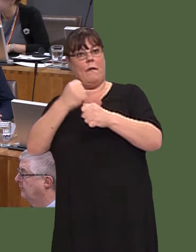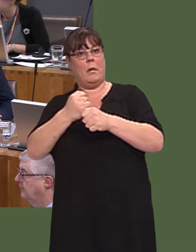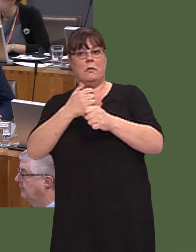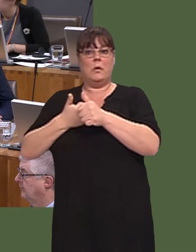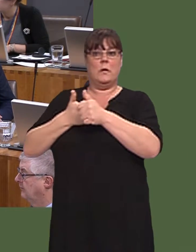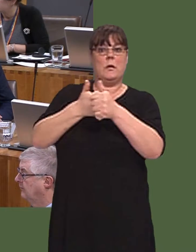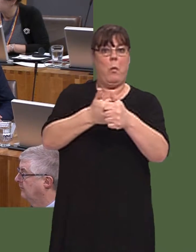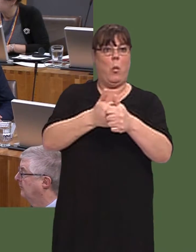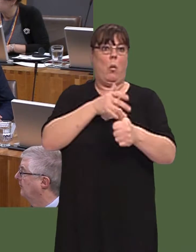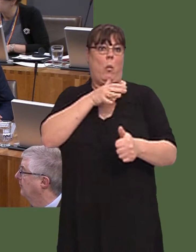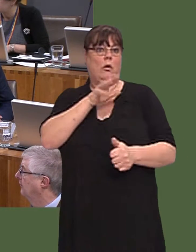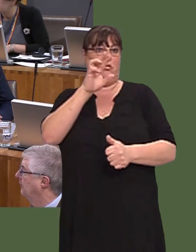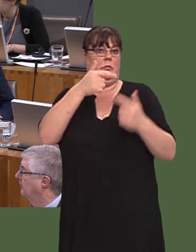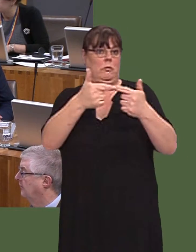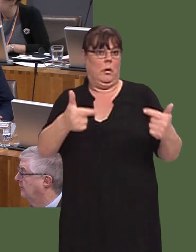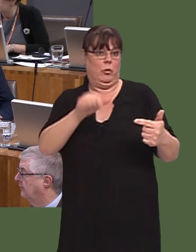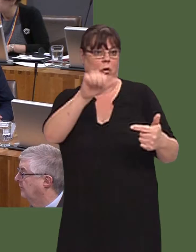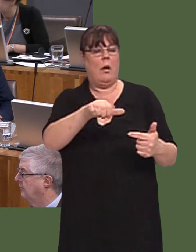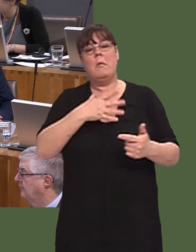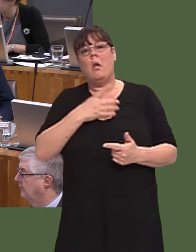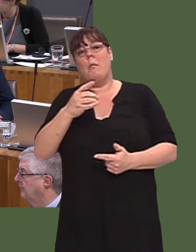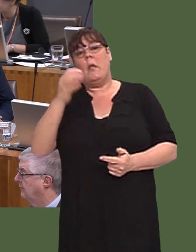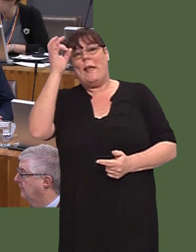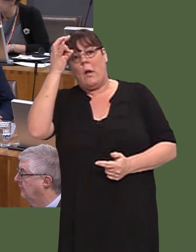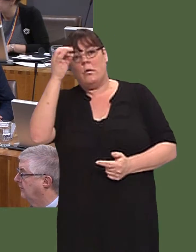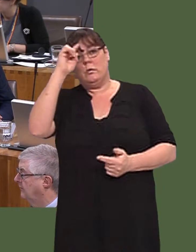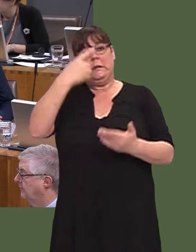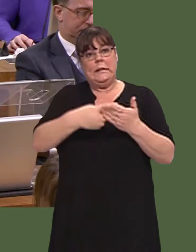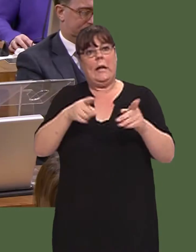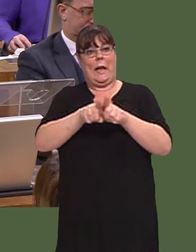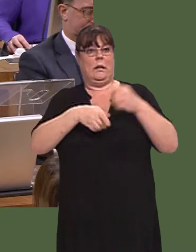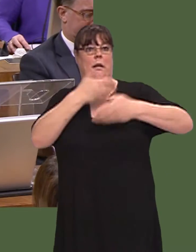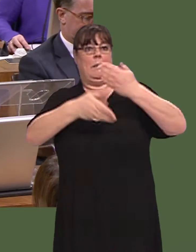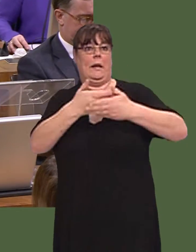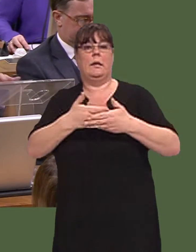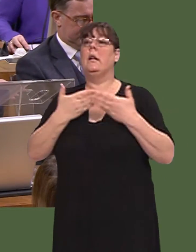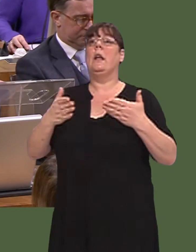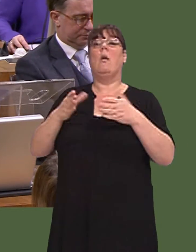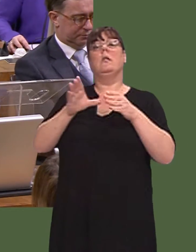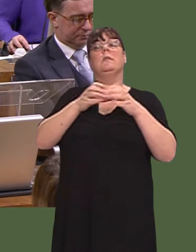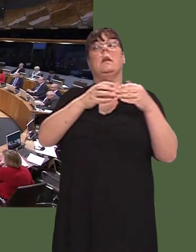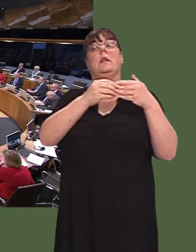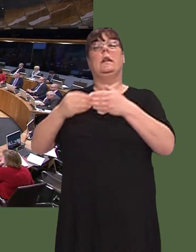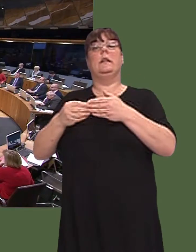the Welsh language. But, ultimately, it is a matter for the council to decide and, of course, to explain. Y Llywydd / The Llywydd: Arweinydd Plaid Cymru, Leanne Wood.